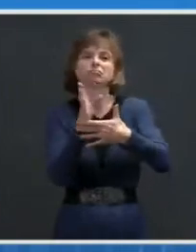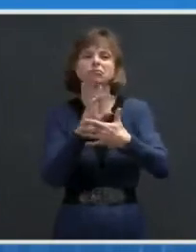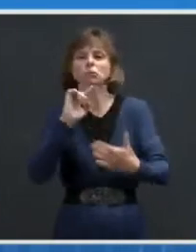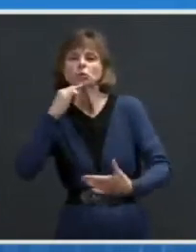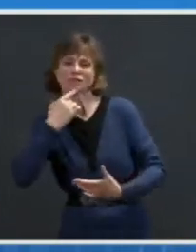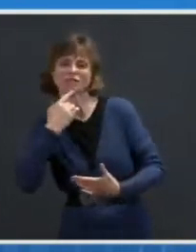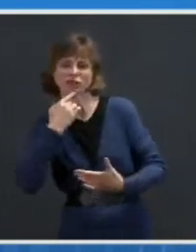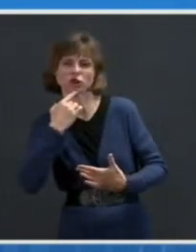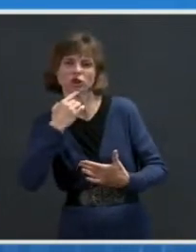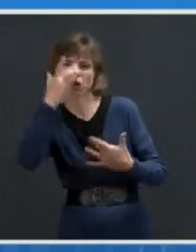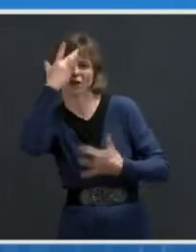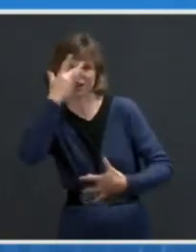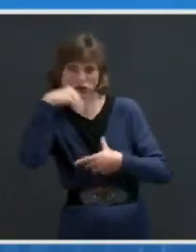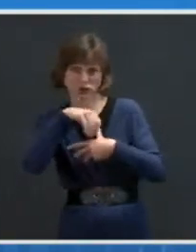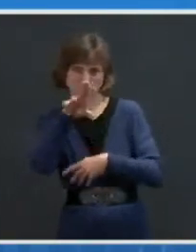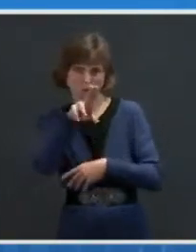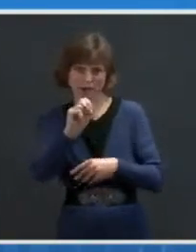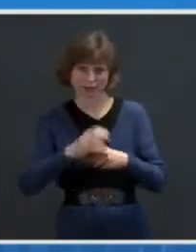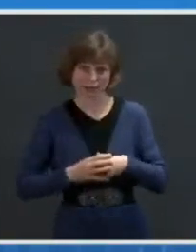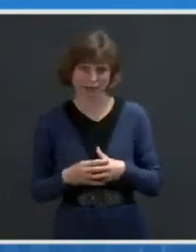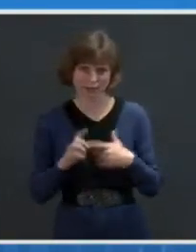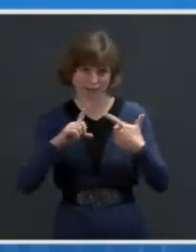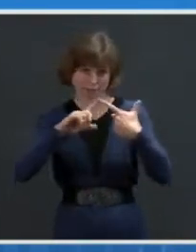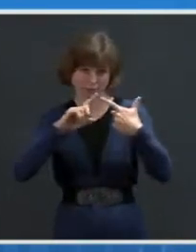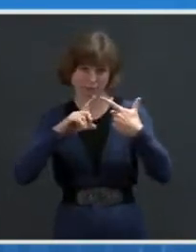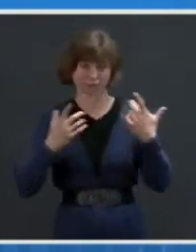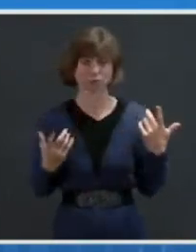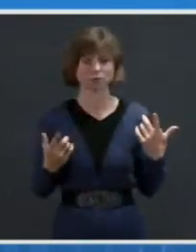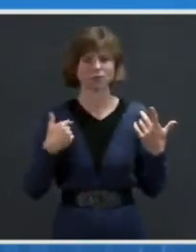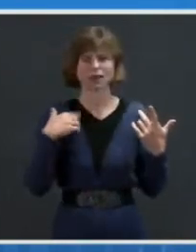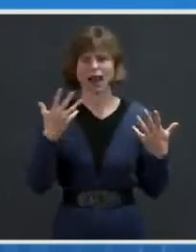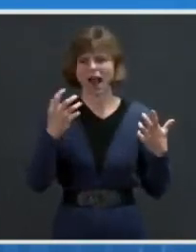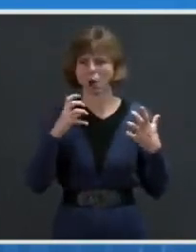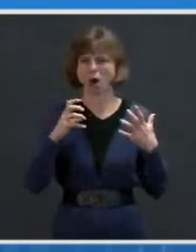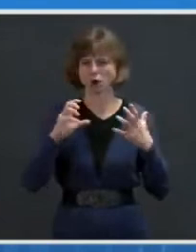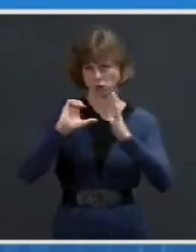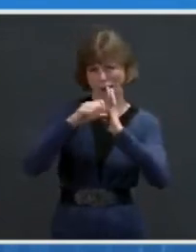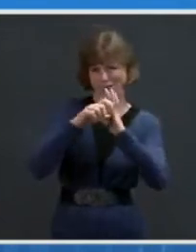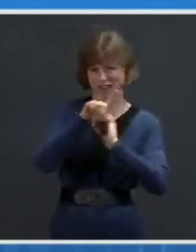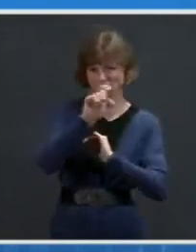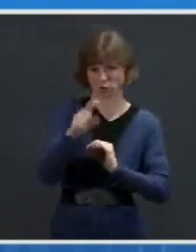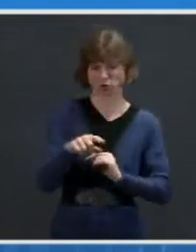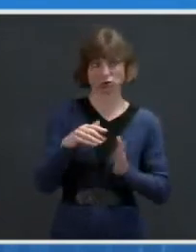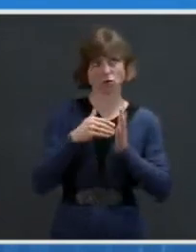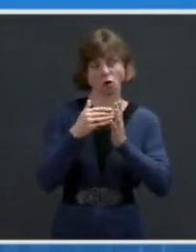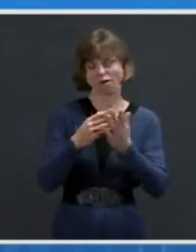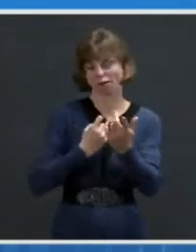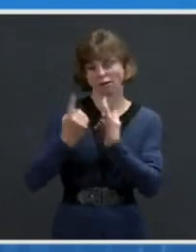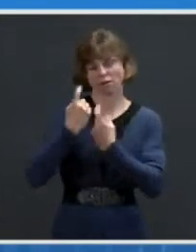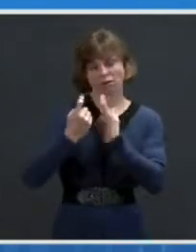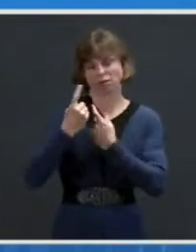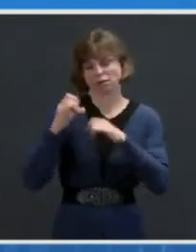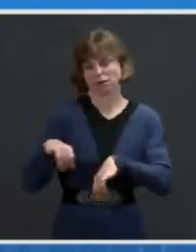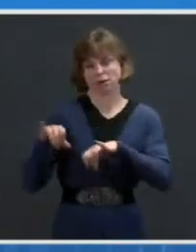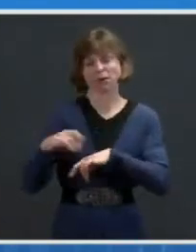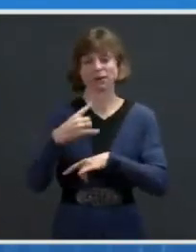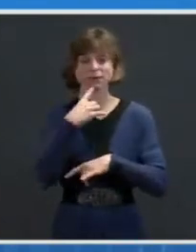THE 72% IS THE BACK SEEN EFFICACY AGAINST MODERATE TO